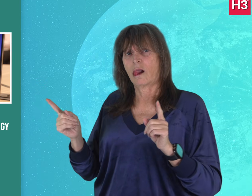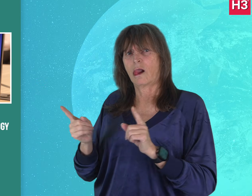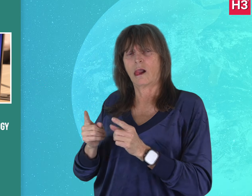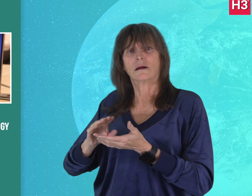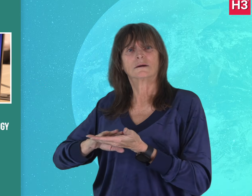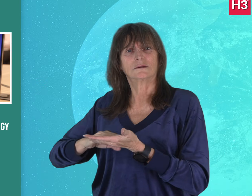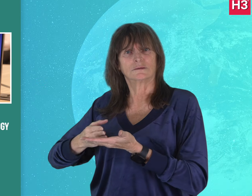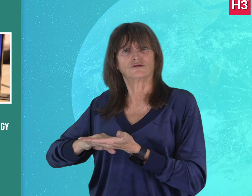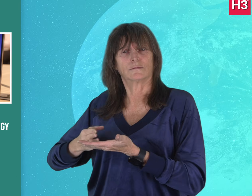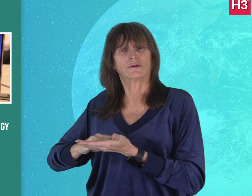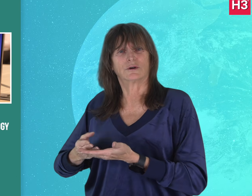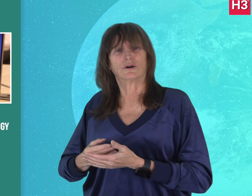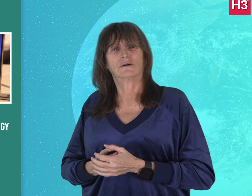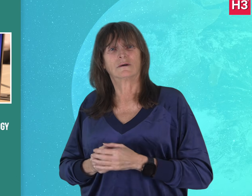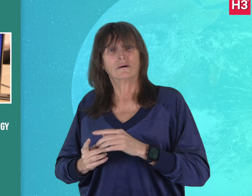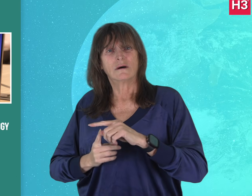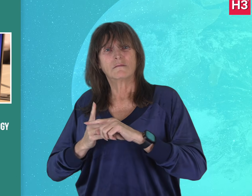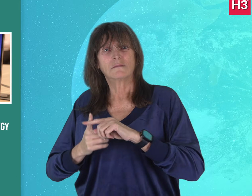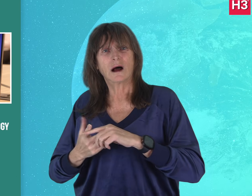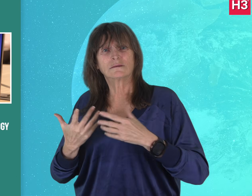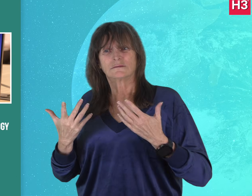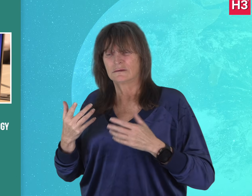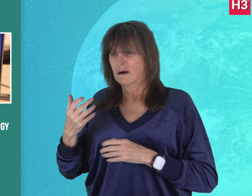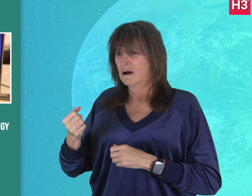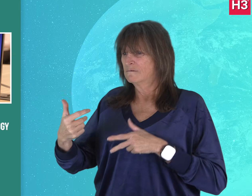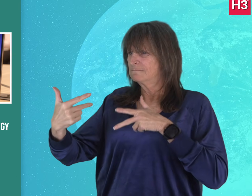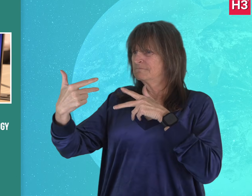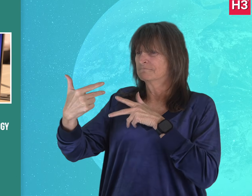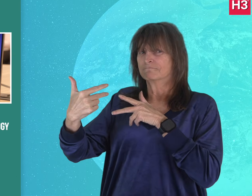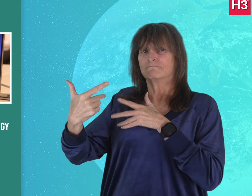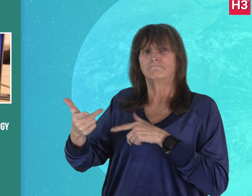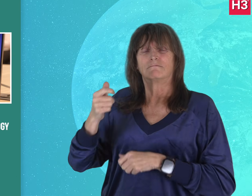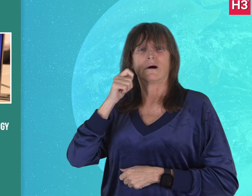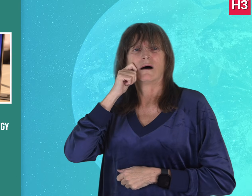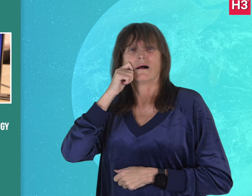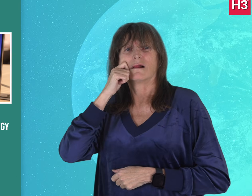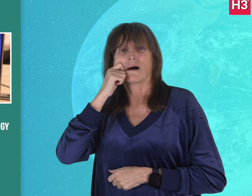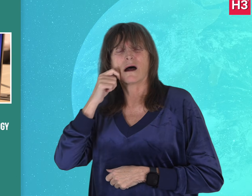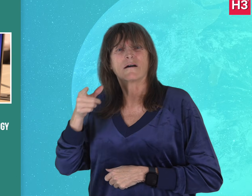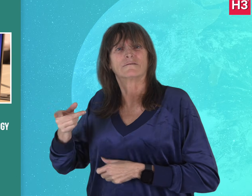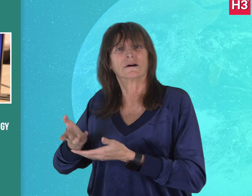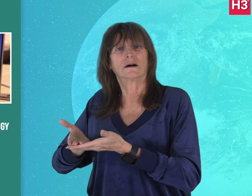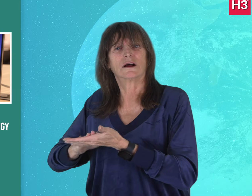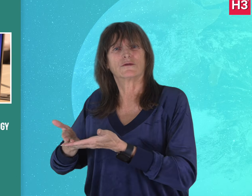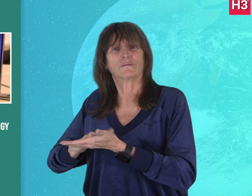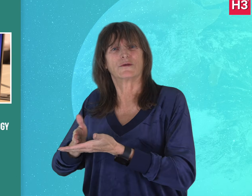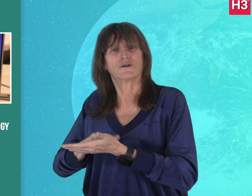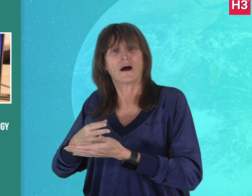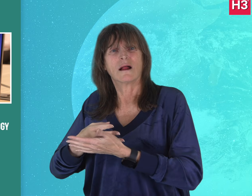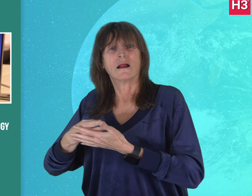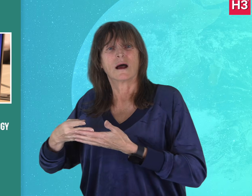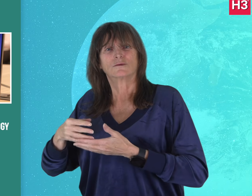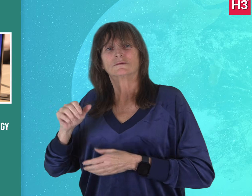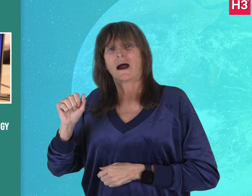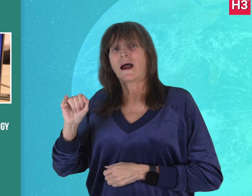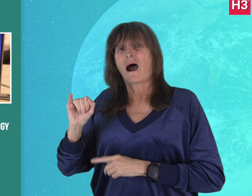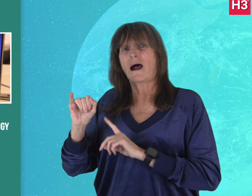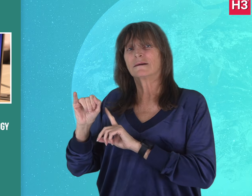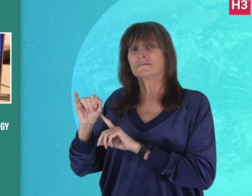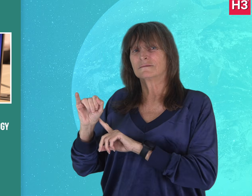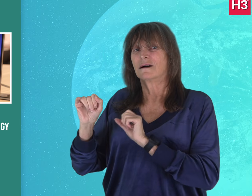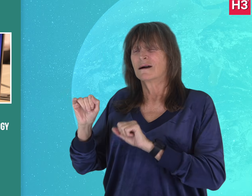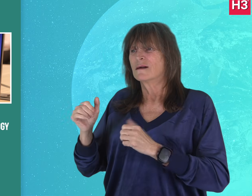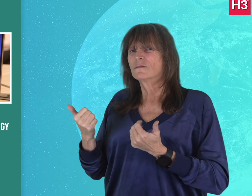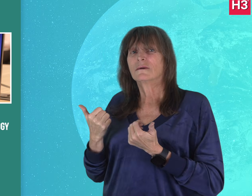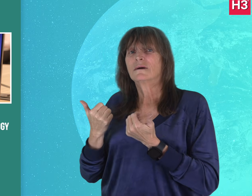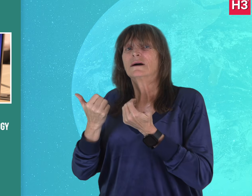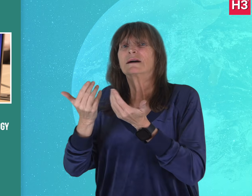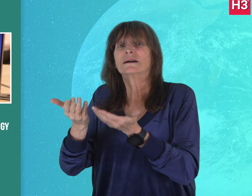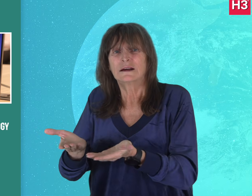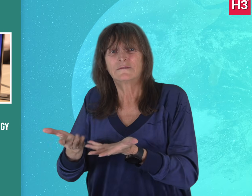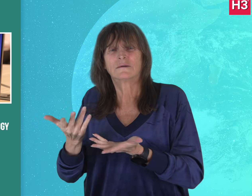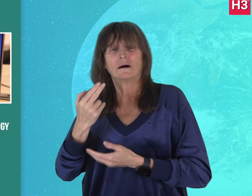a worldwide shortage of interpreters, and real-time sign language AI